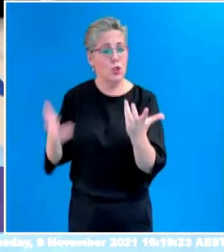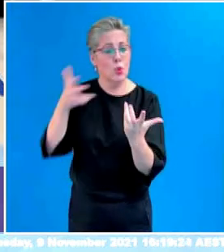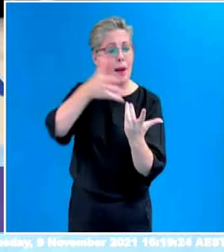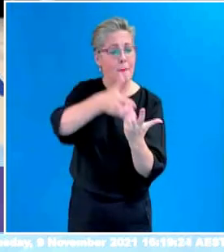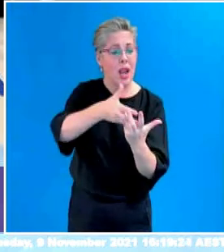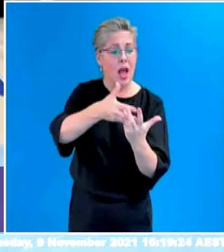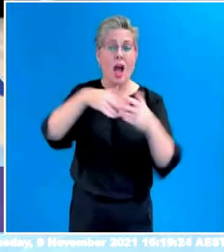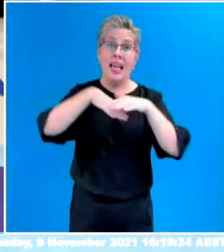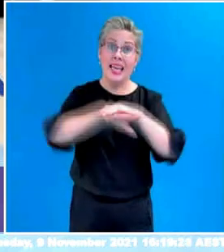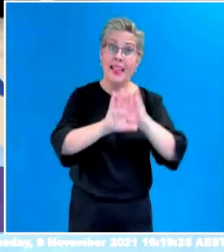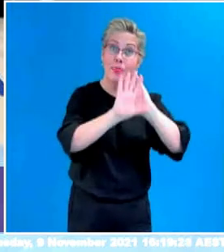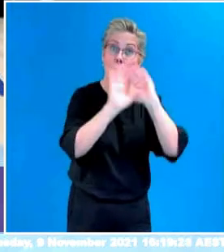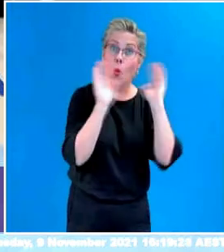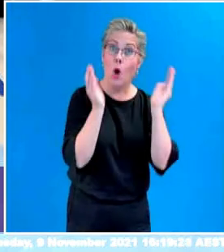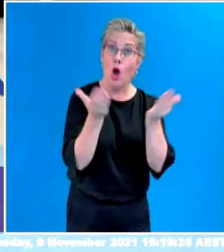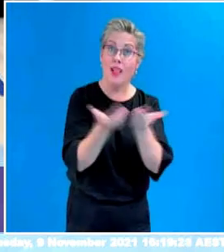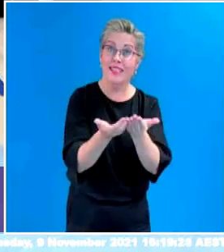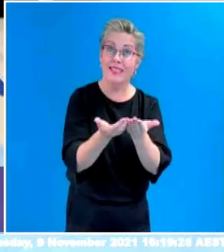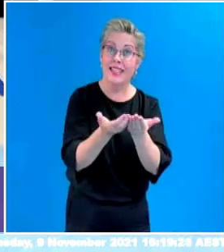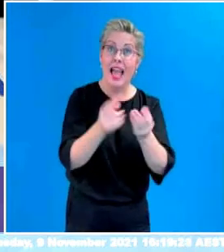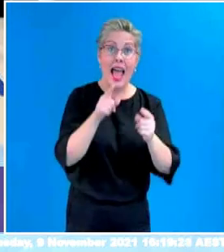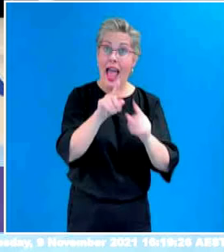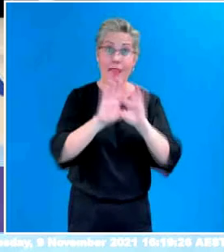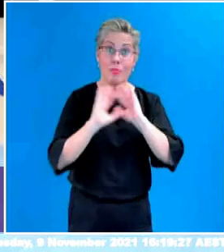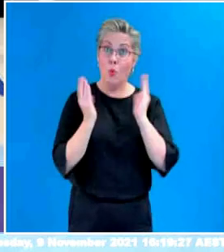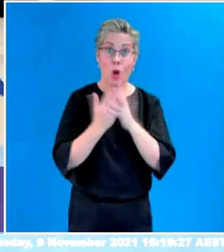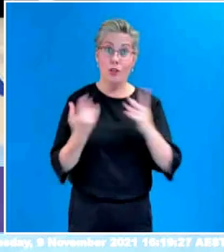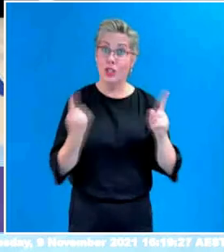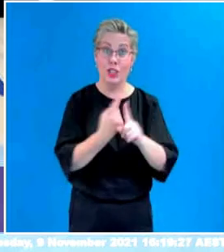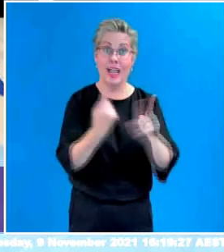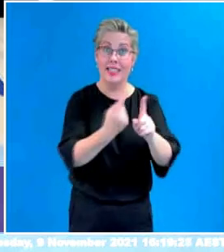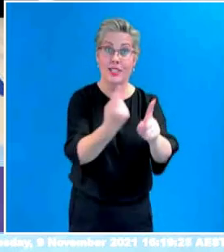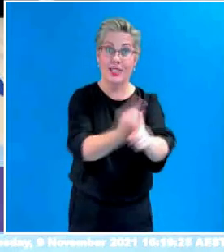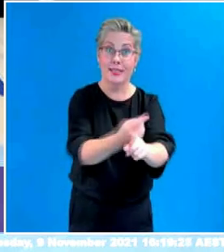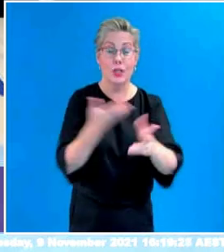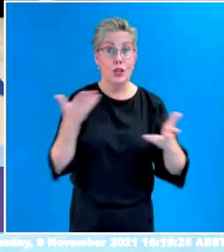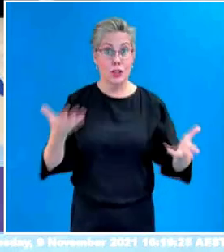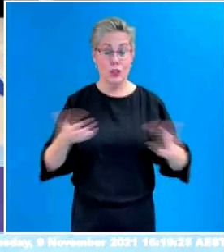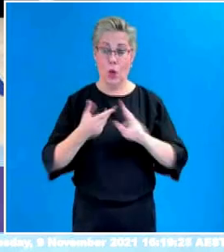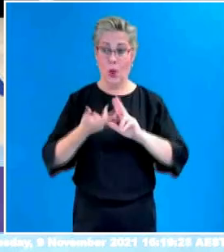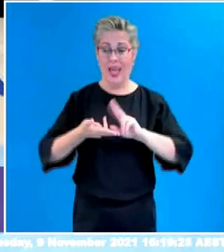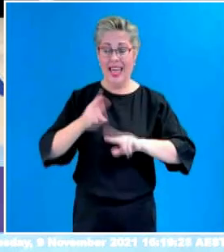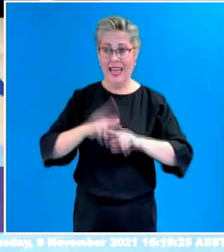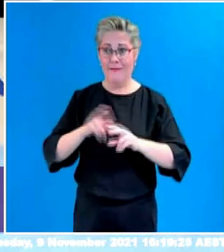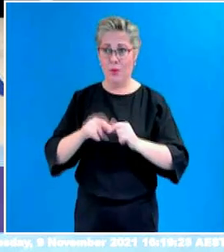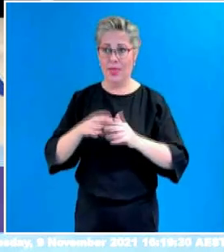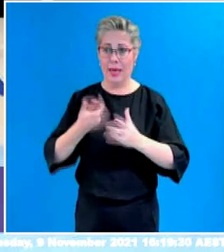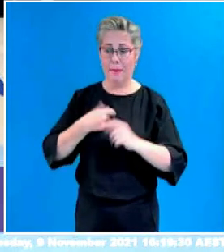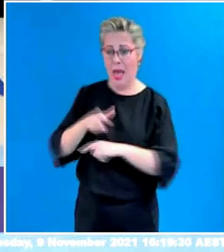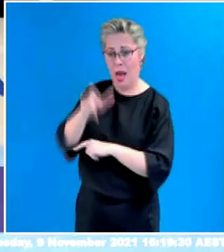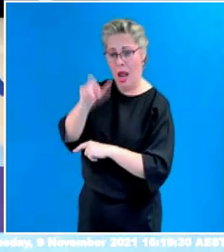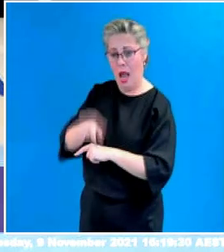about "a right", we may say --- it's almost like a psychosocial model of